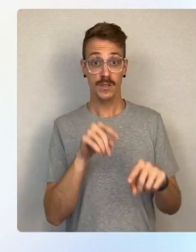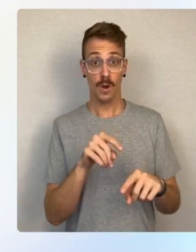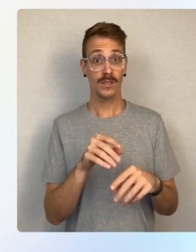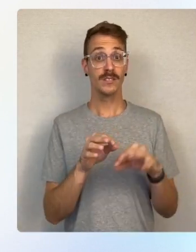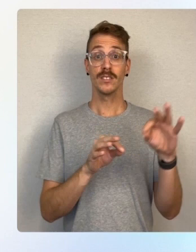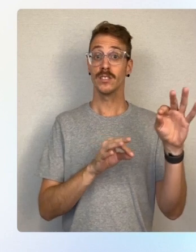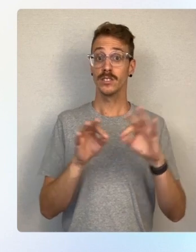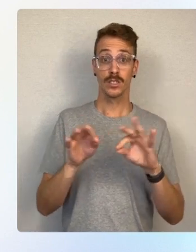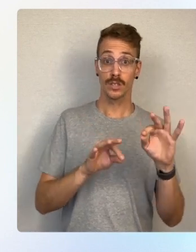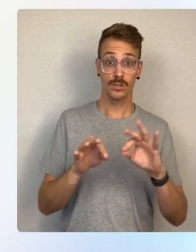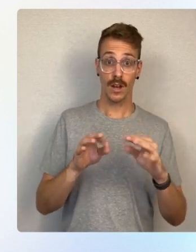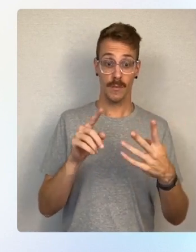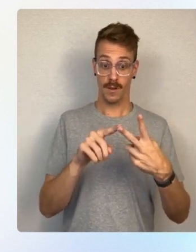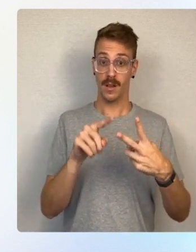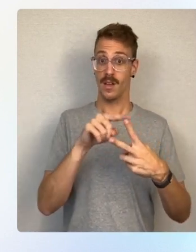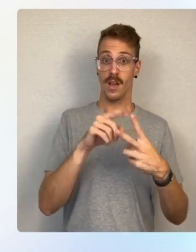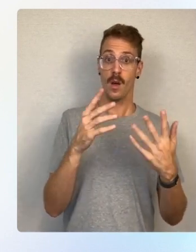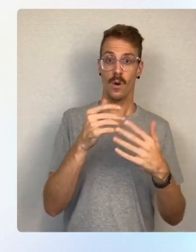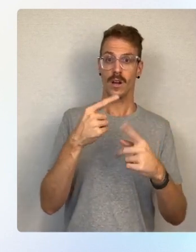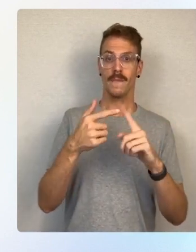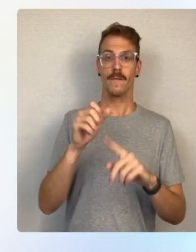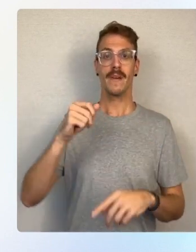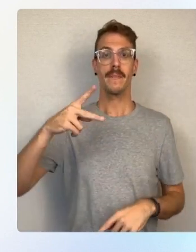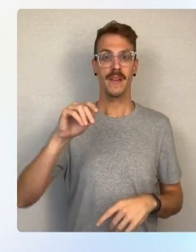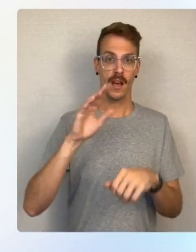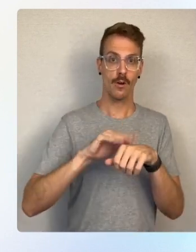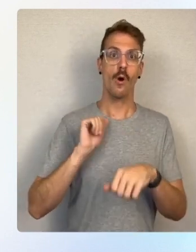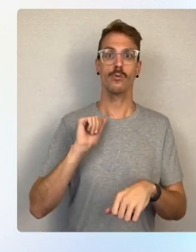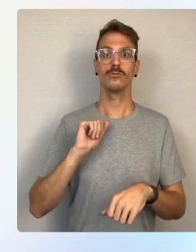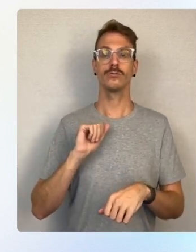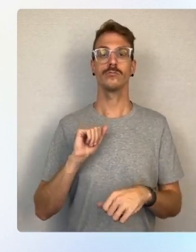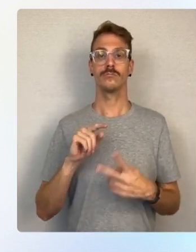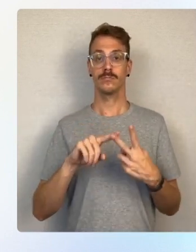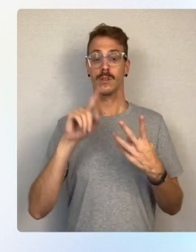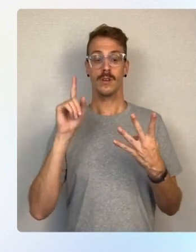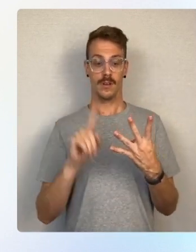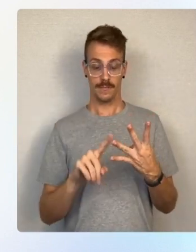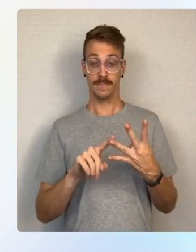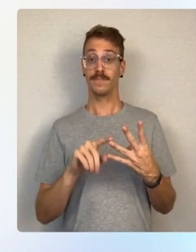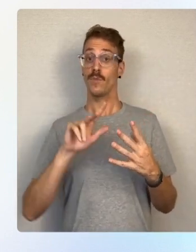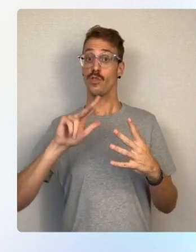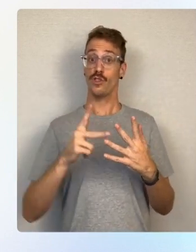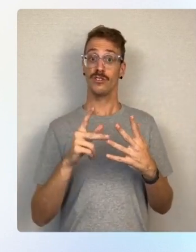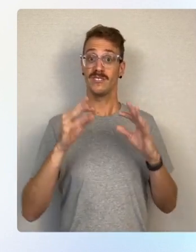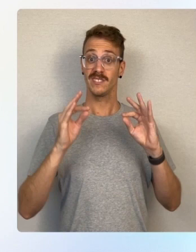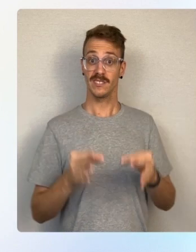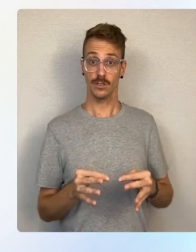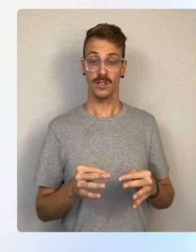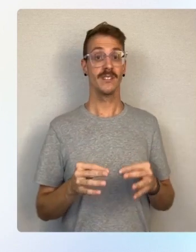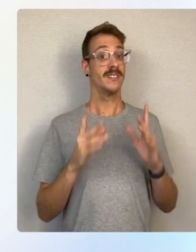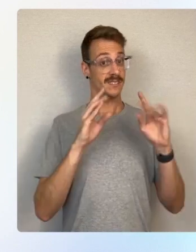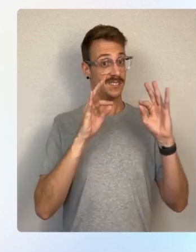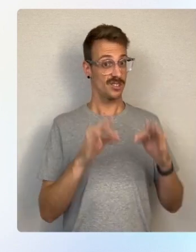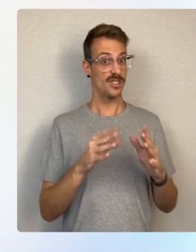Responses describe the payload you'll get back from your API calls. Third, Decisions.